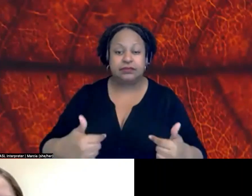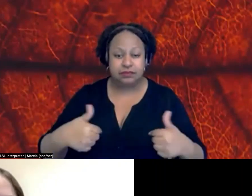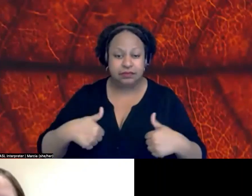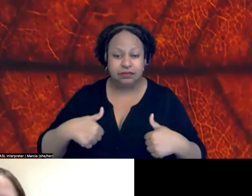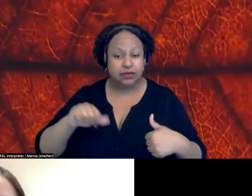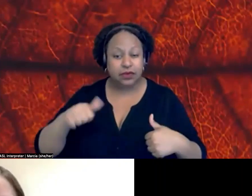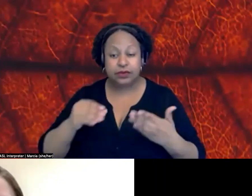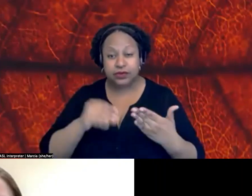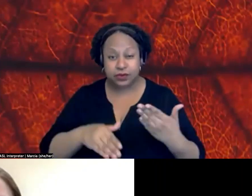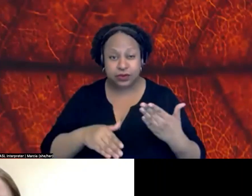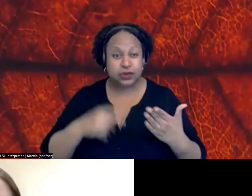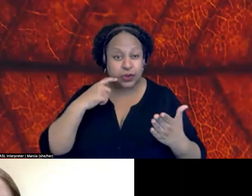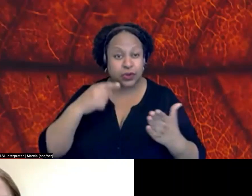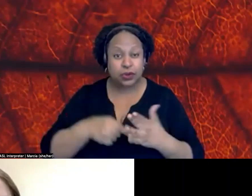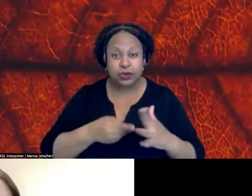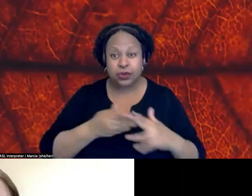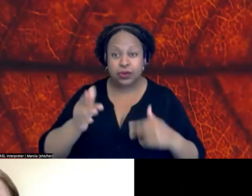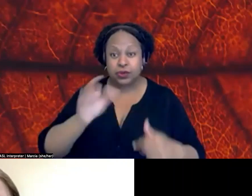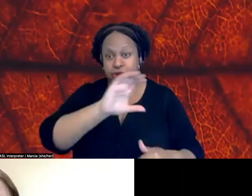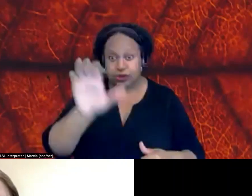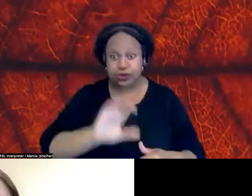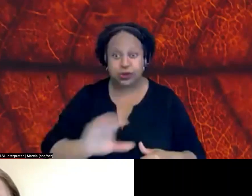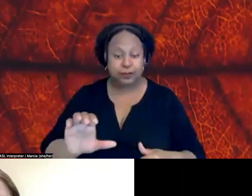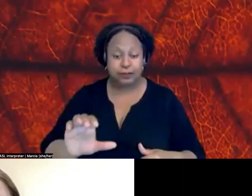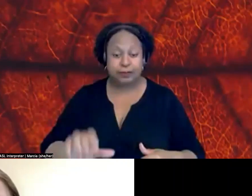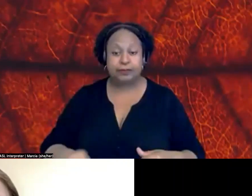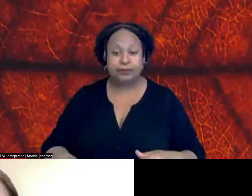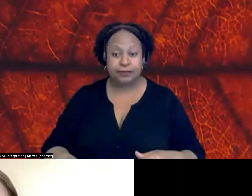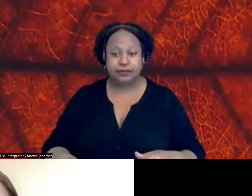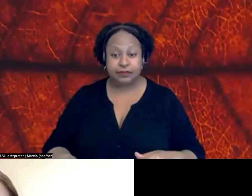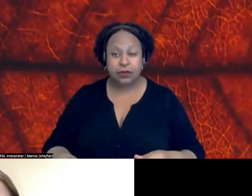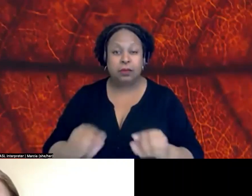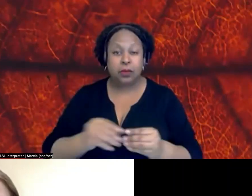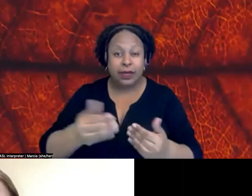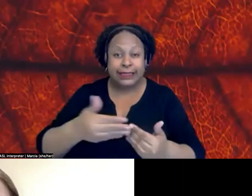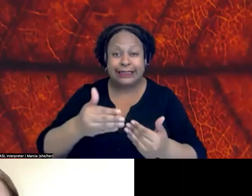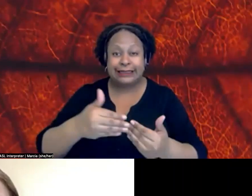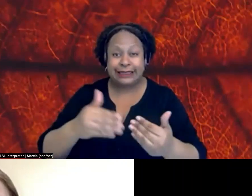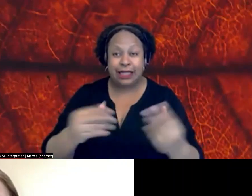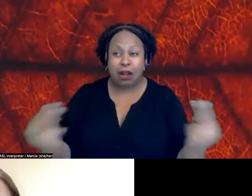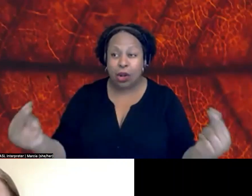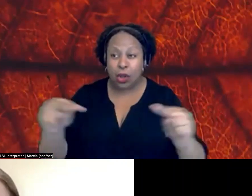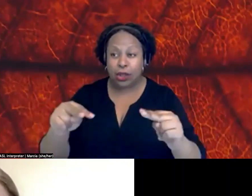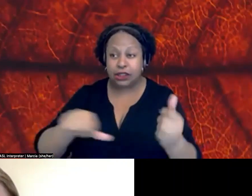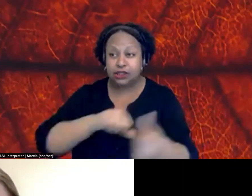through Zoom was that we were able to do it more easily. We were able to screen share.